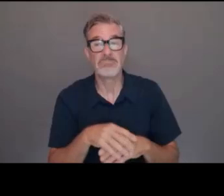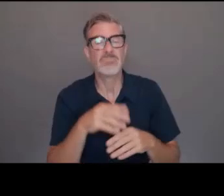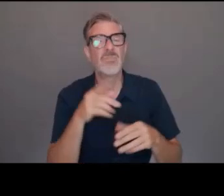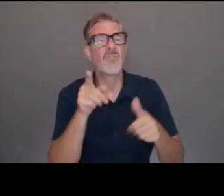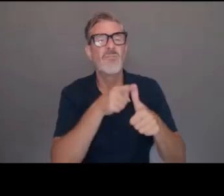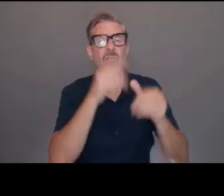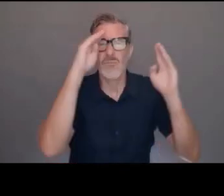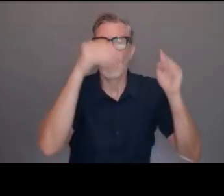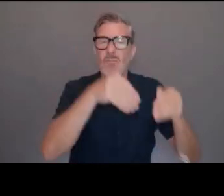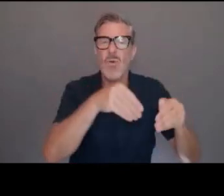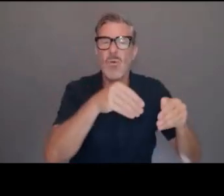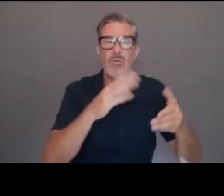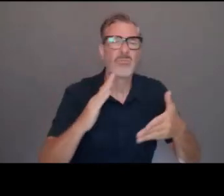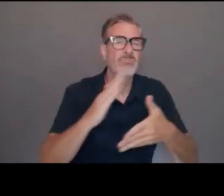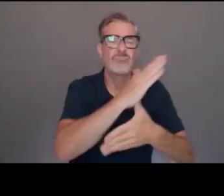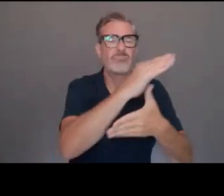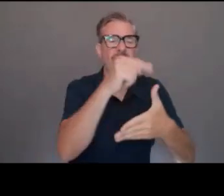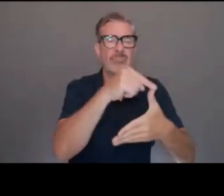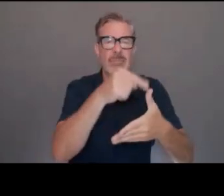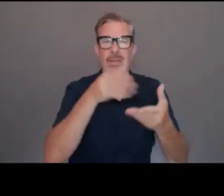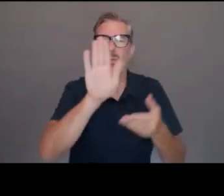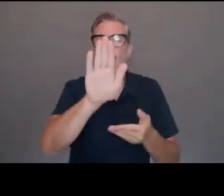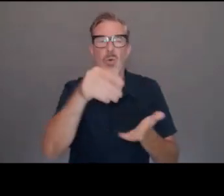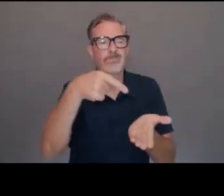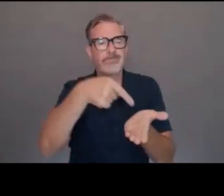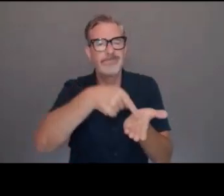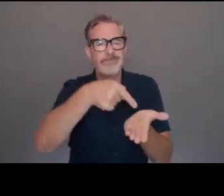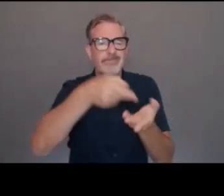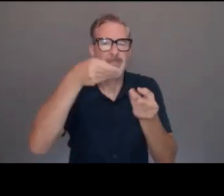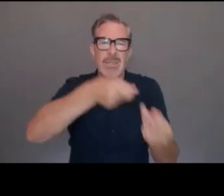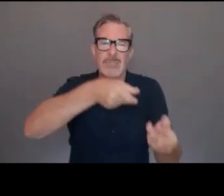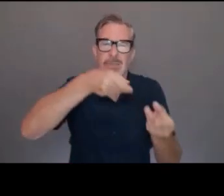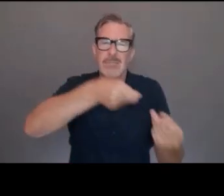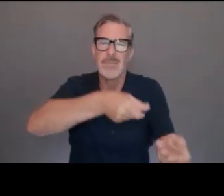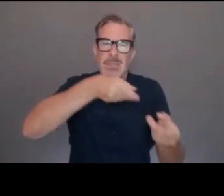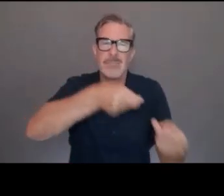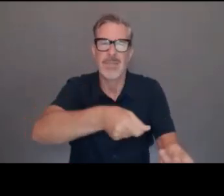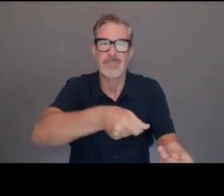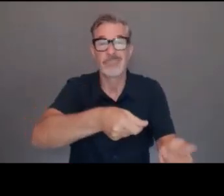We also say that when receiving or inputting in-kind